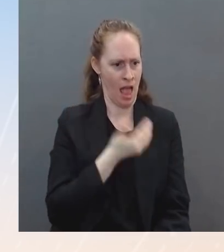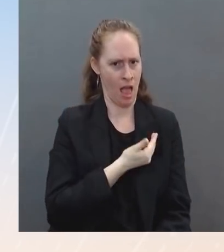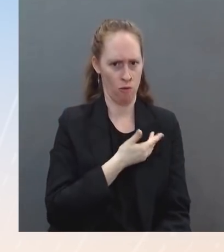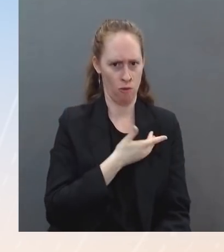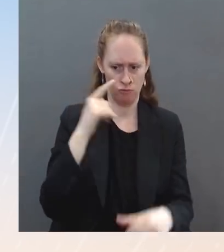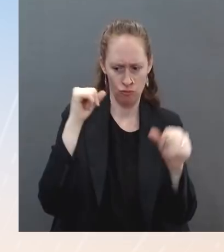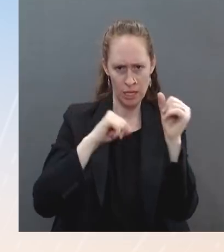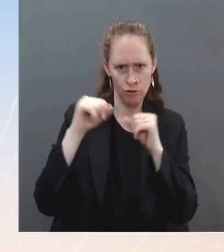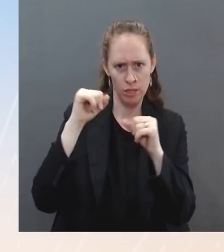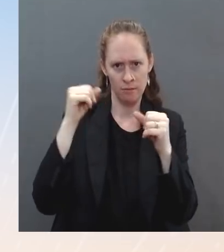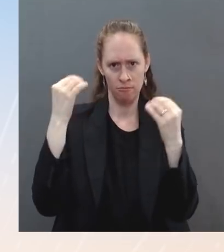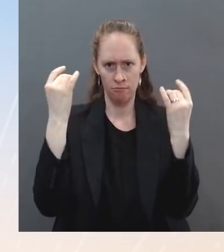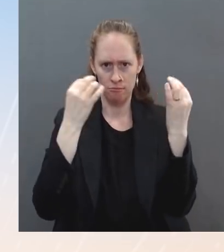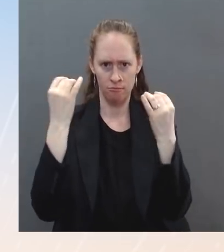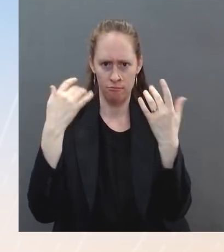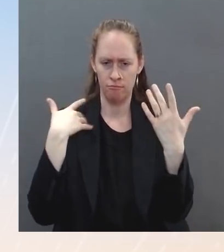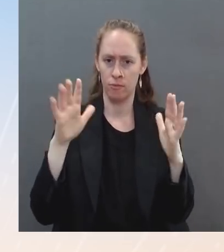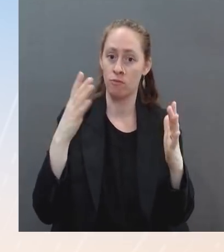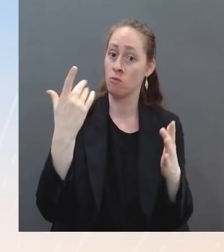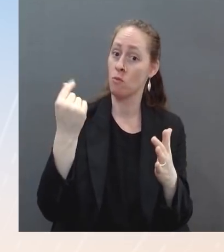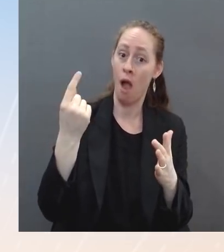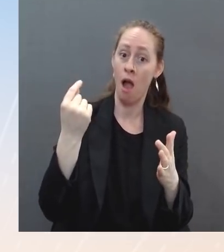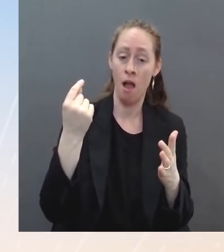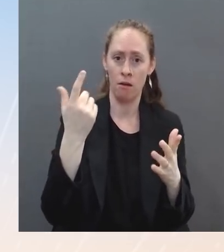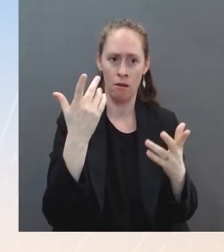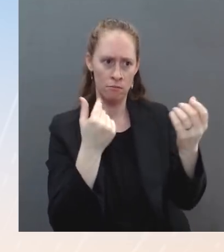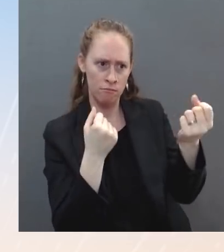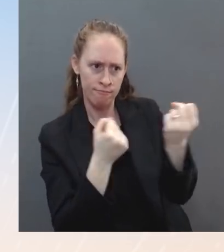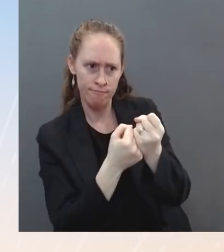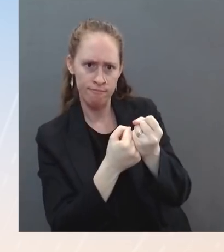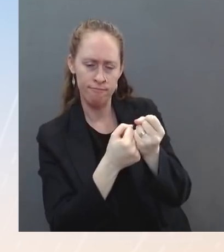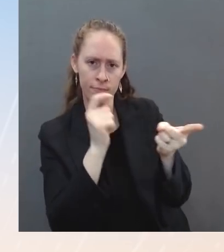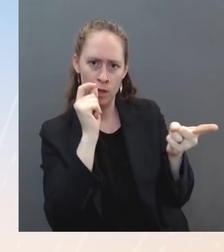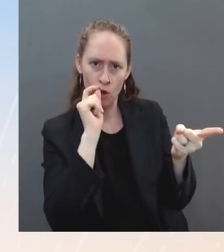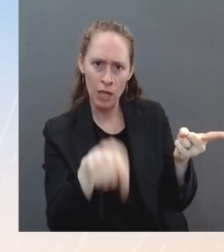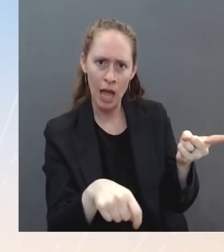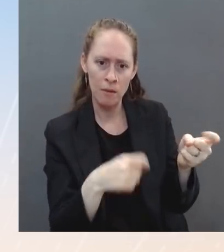strengthening their hand at the negotiating table, giving them what they need to push back on Russian aggression.